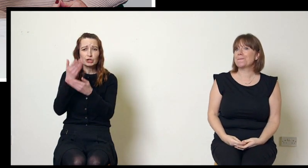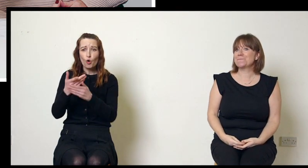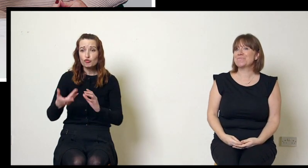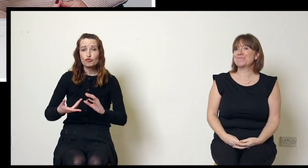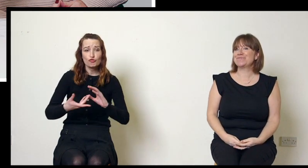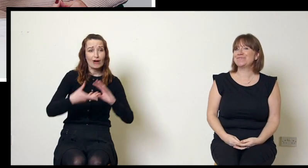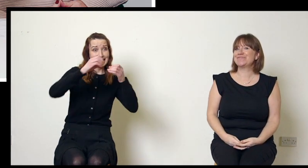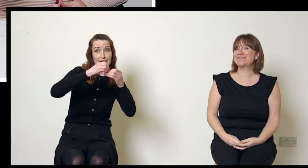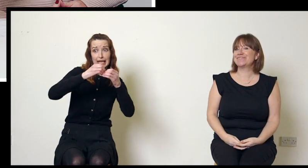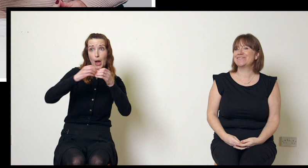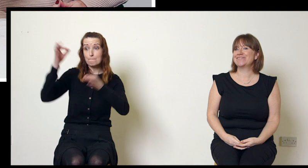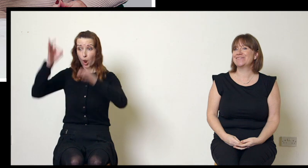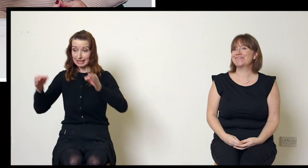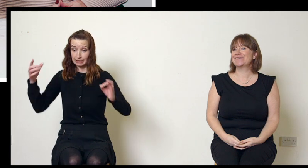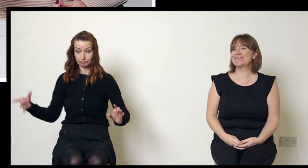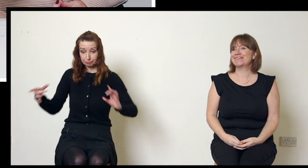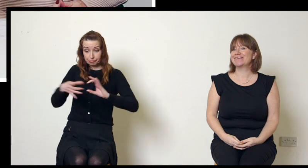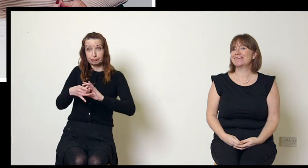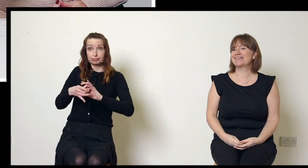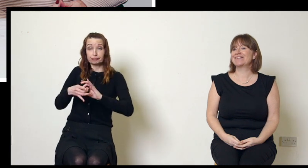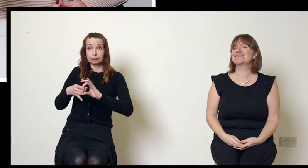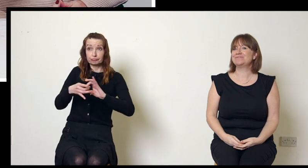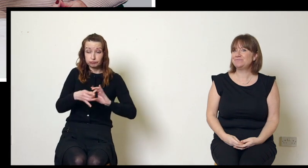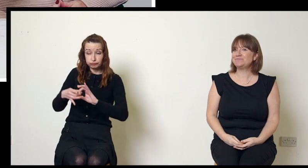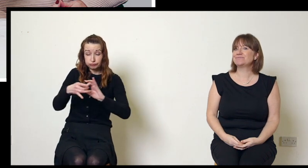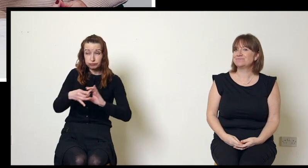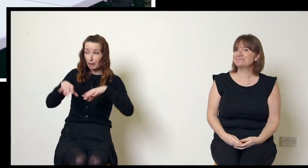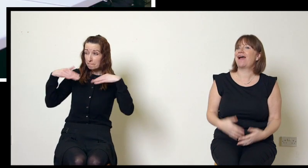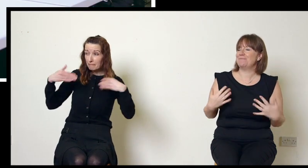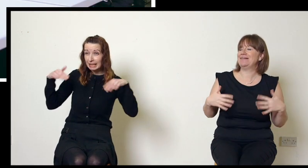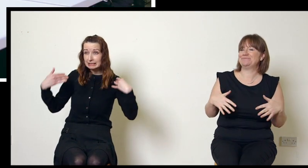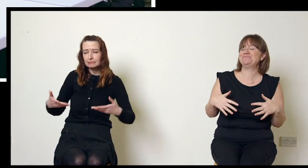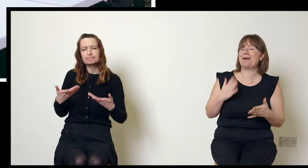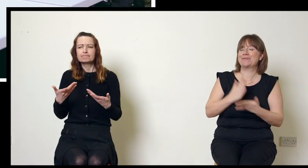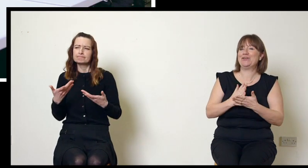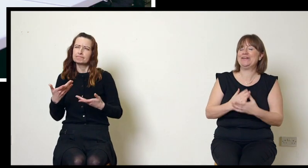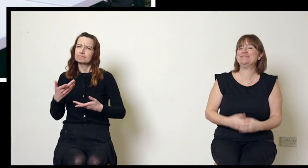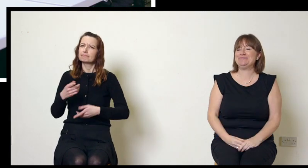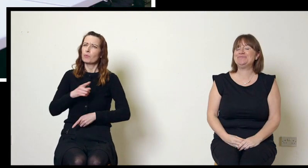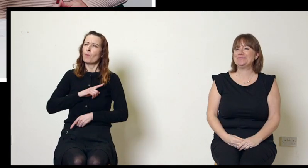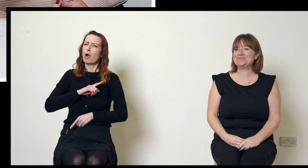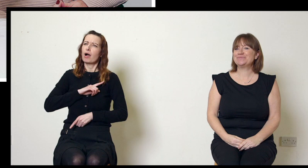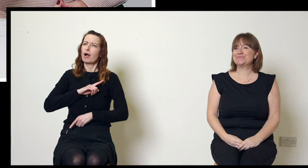though right? Inequality and rights. Absolutely. Amazing. What made you bring an access